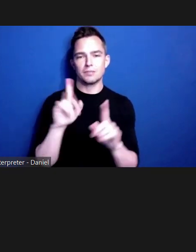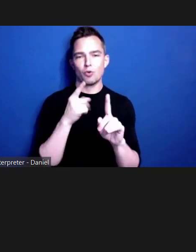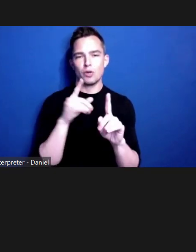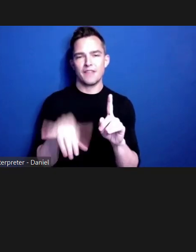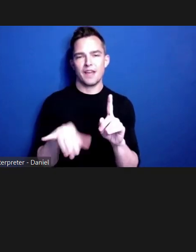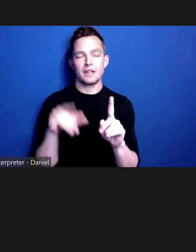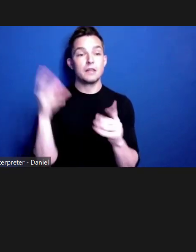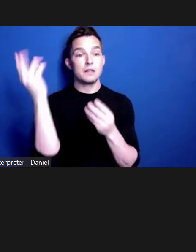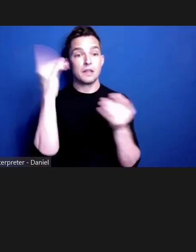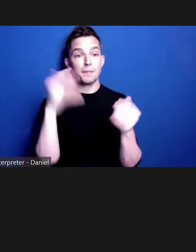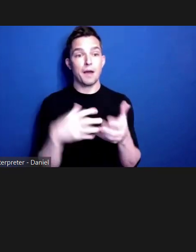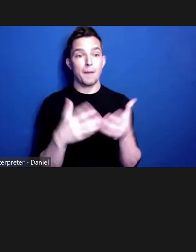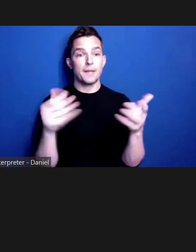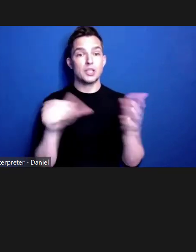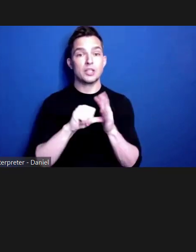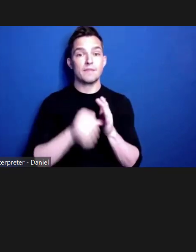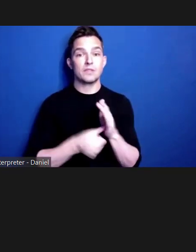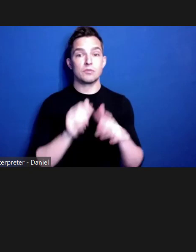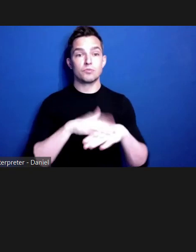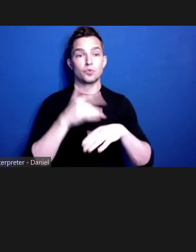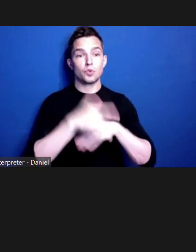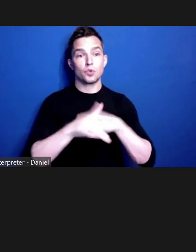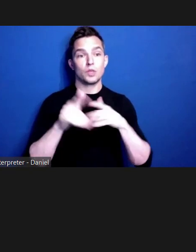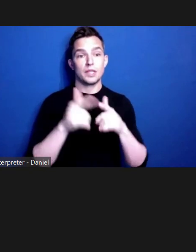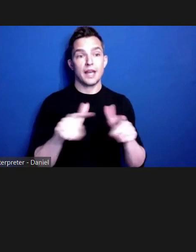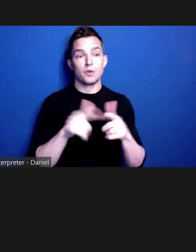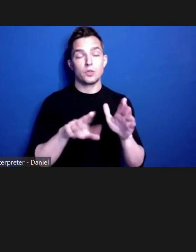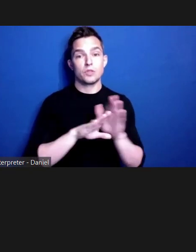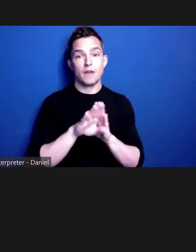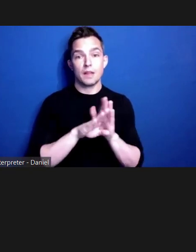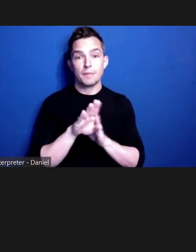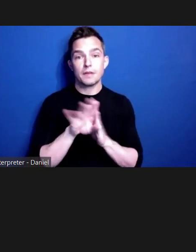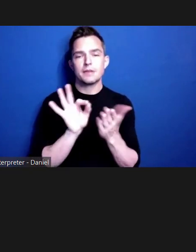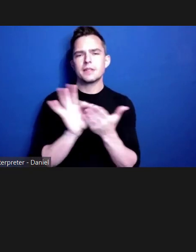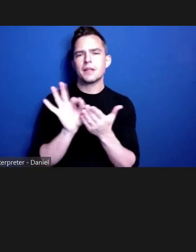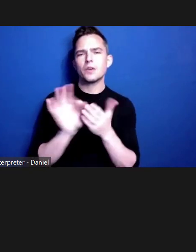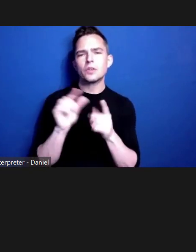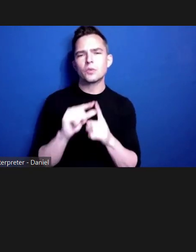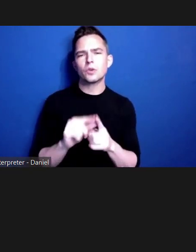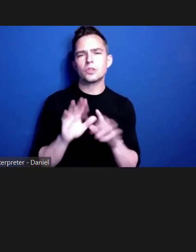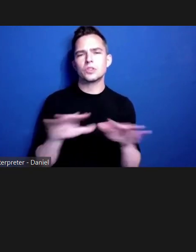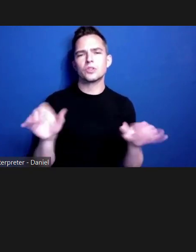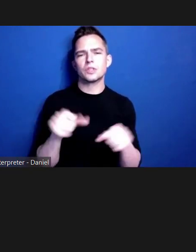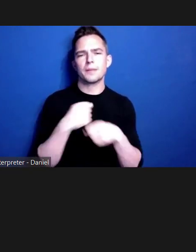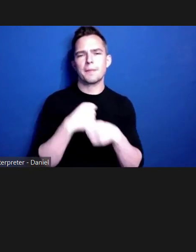Think about how much emphasis is placed on early childhood